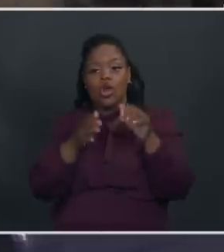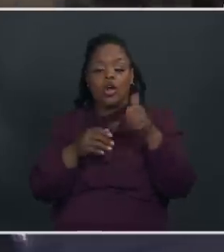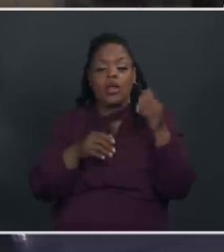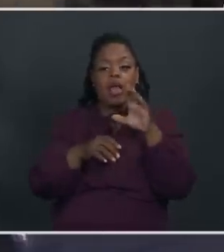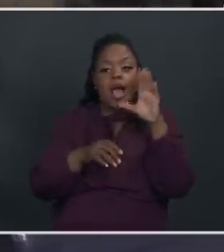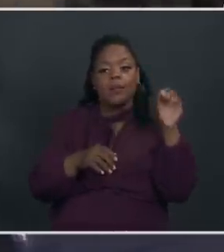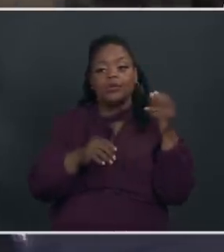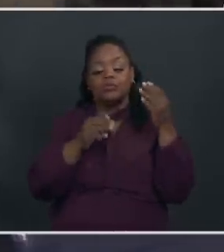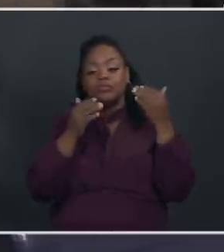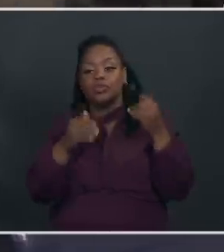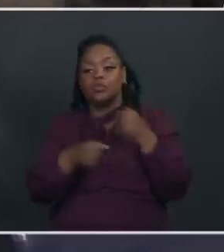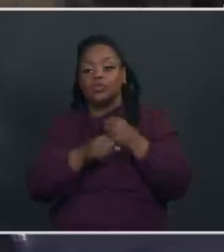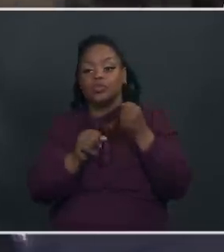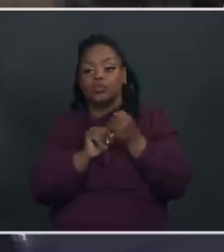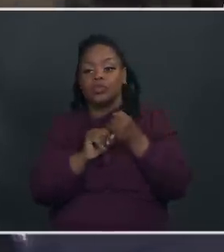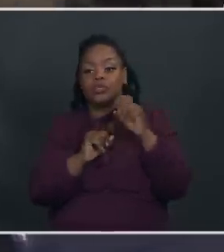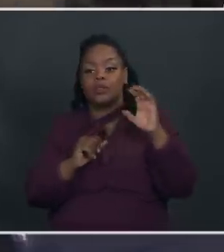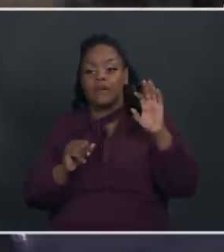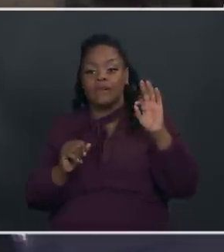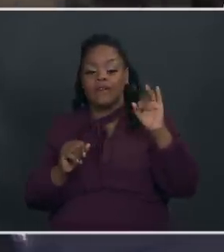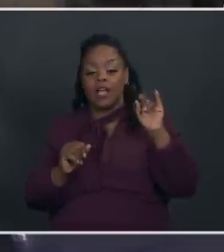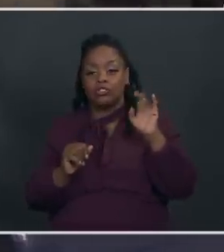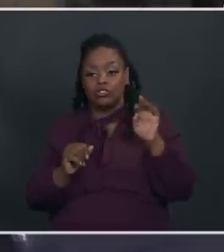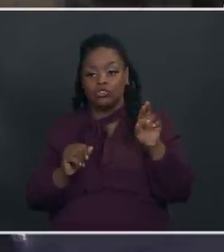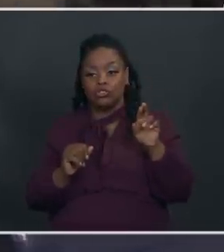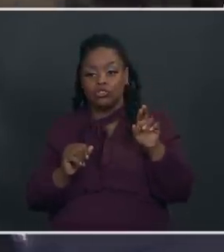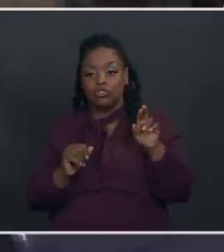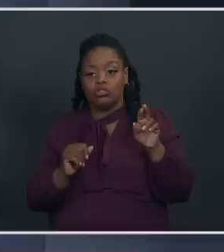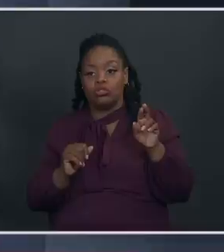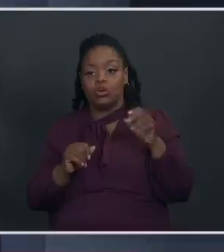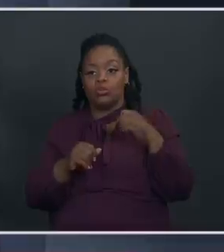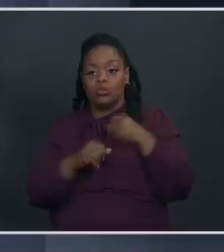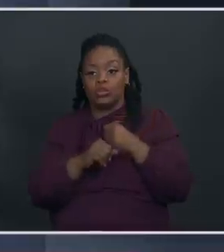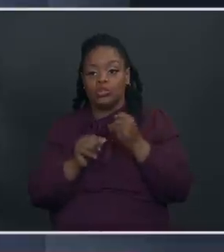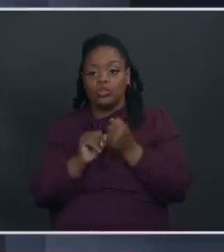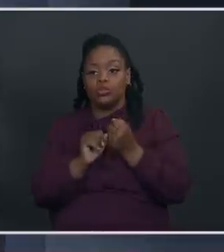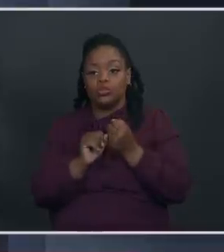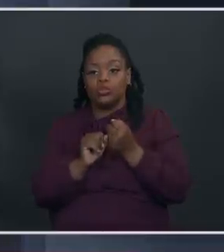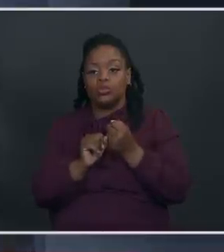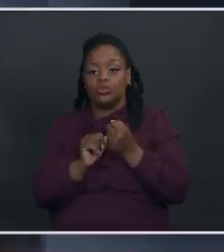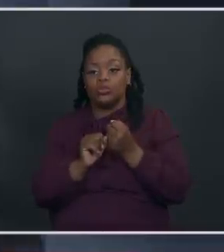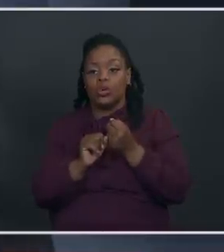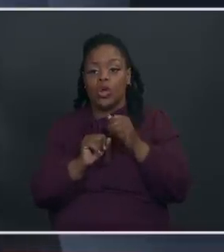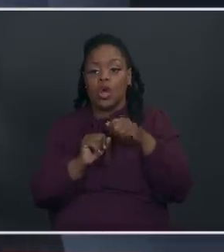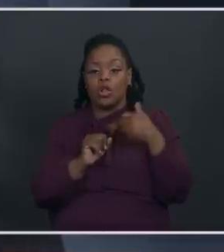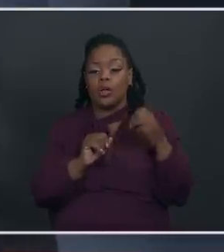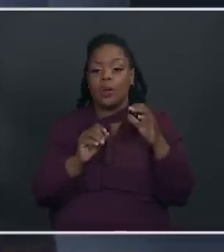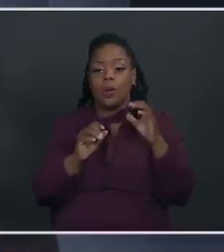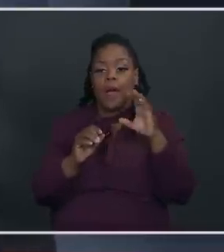the Pfizer and Moderna vaccines to do supply? Ms. Psaki: Well, I didn't hear the entirety of the call